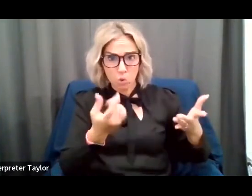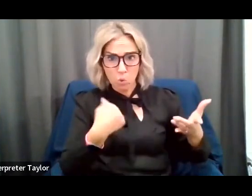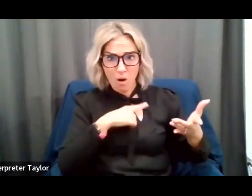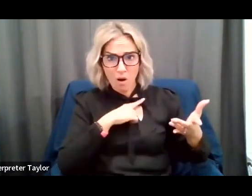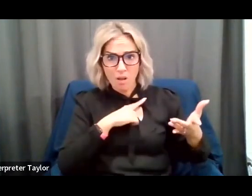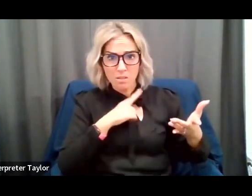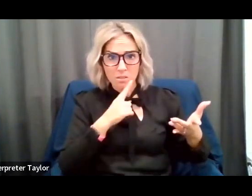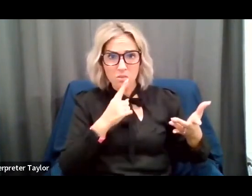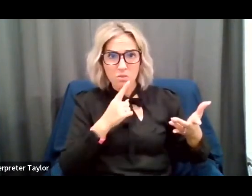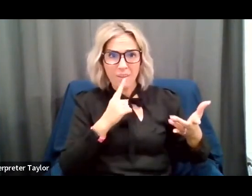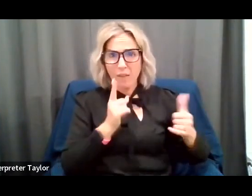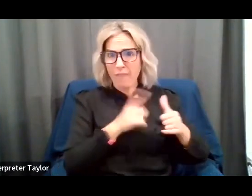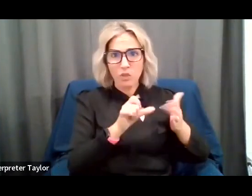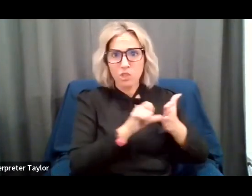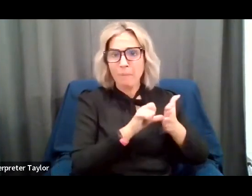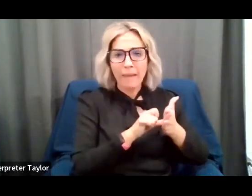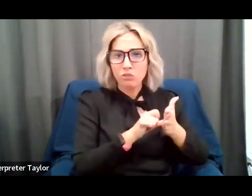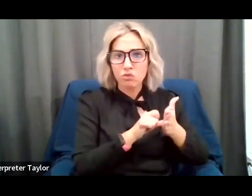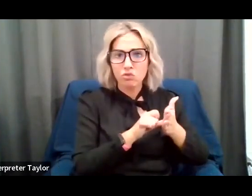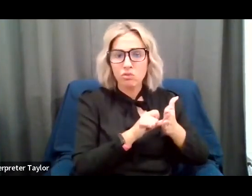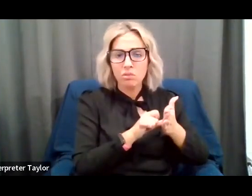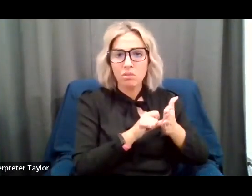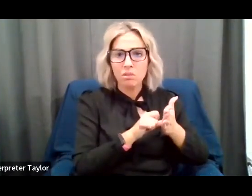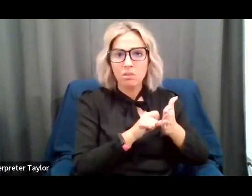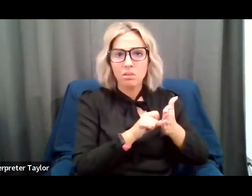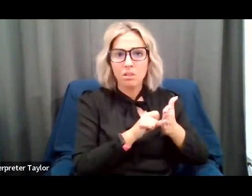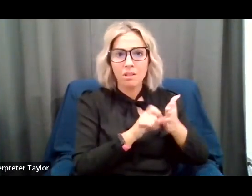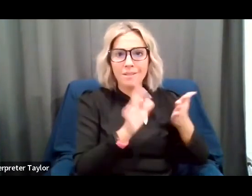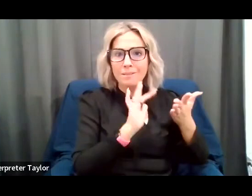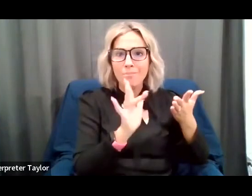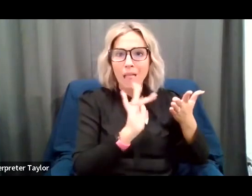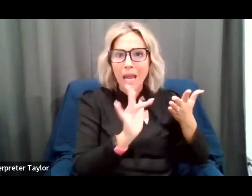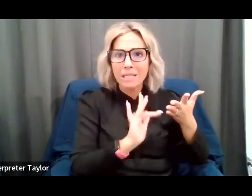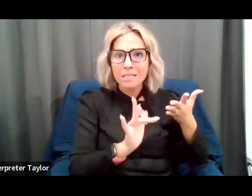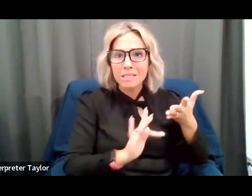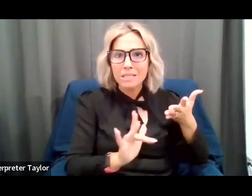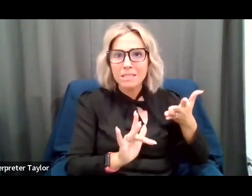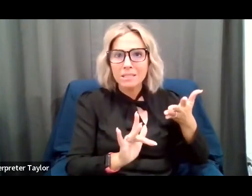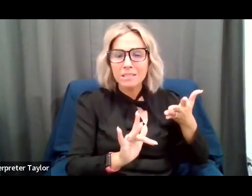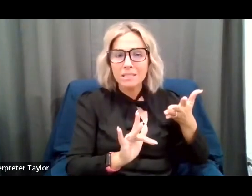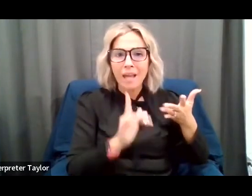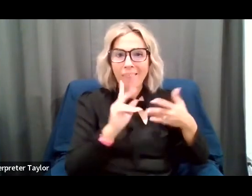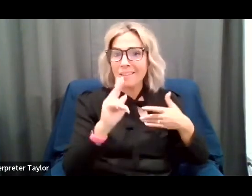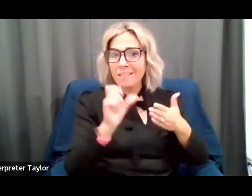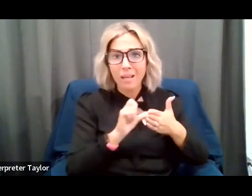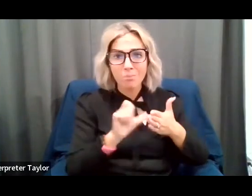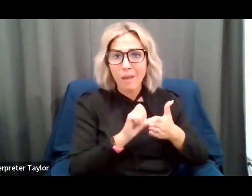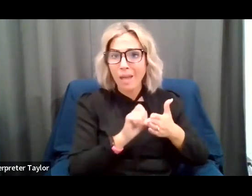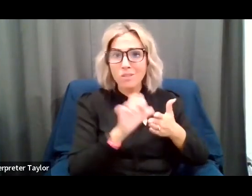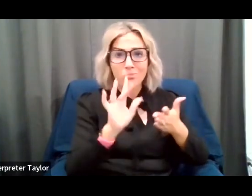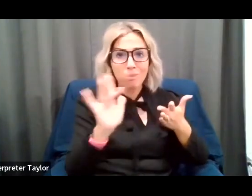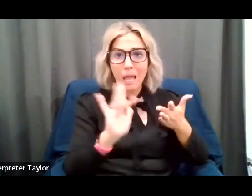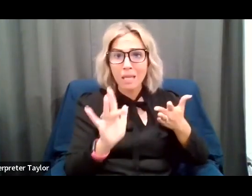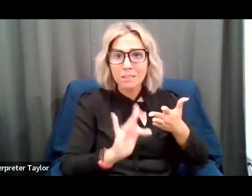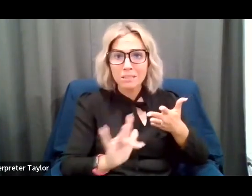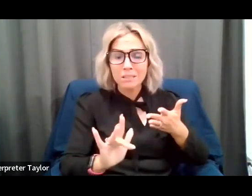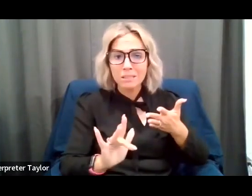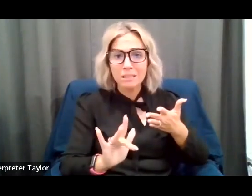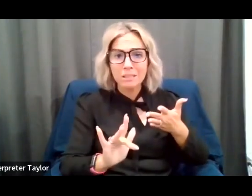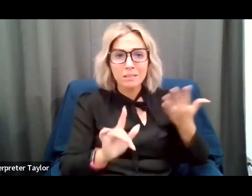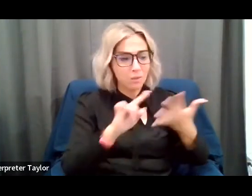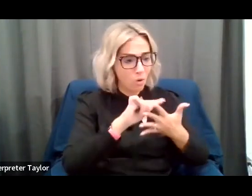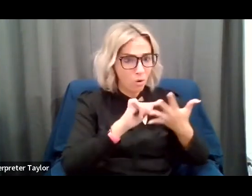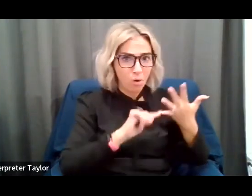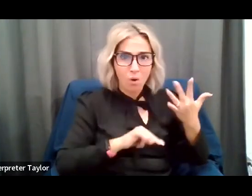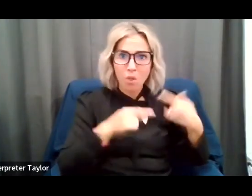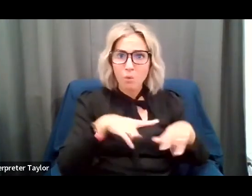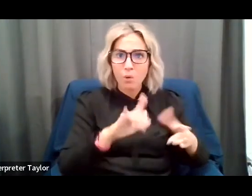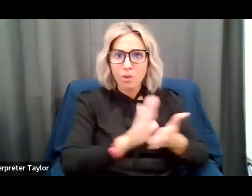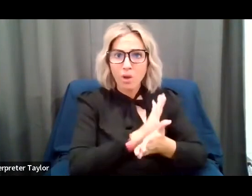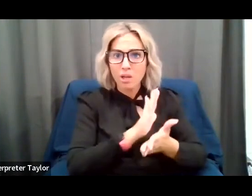the first page is, uh, blank, and the second page is blank, all through this document are blanks.